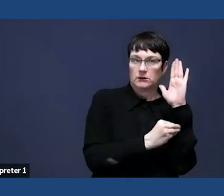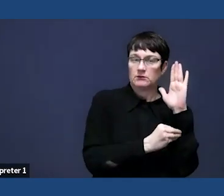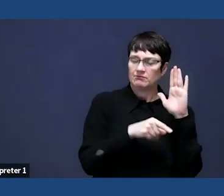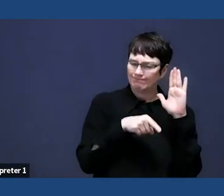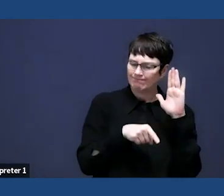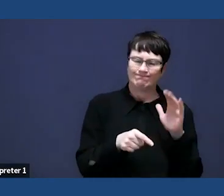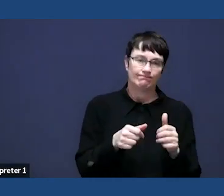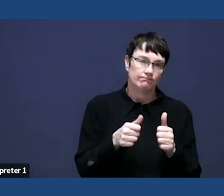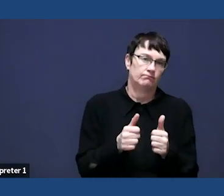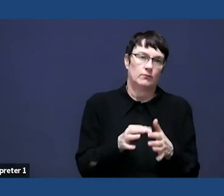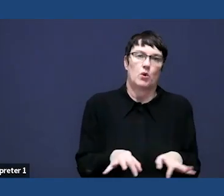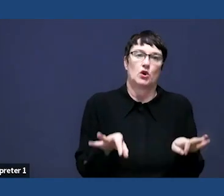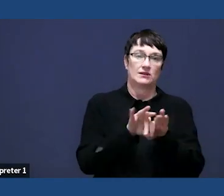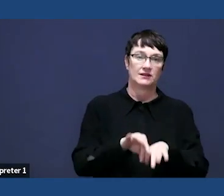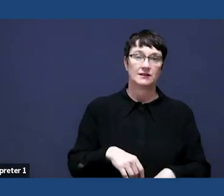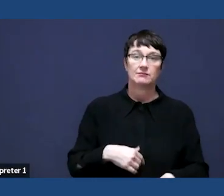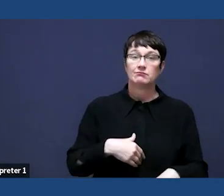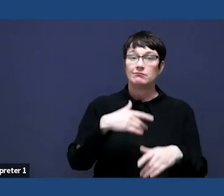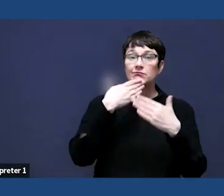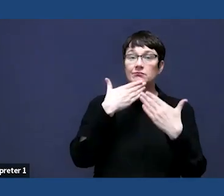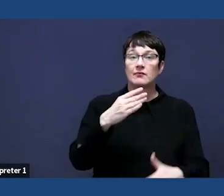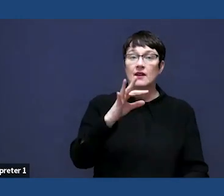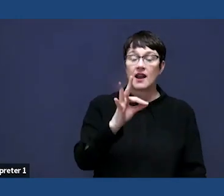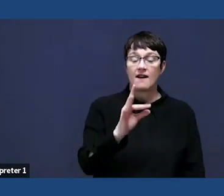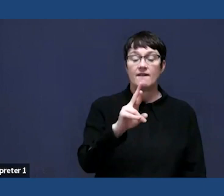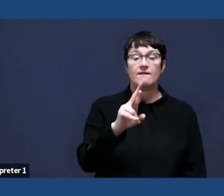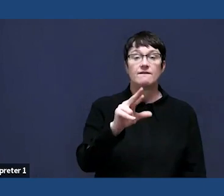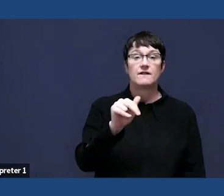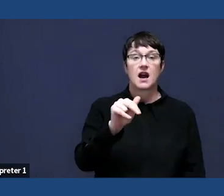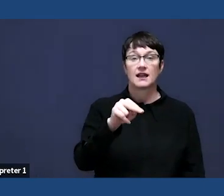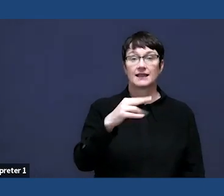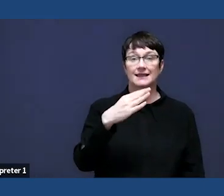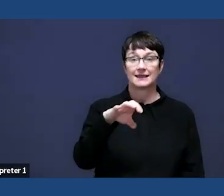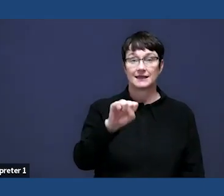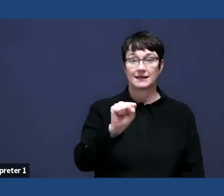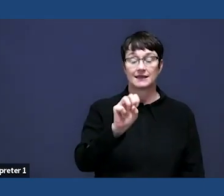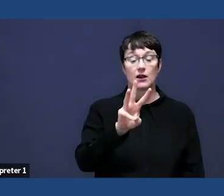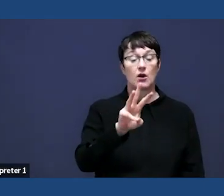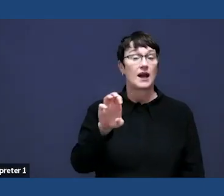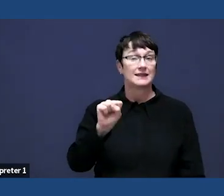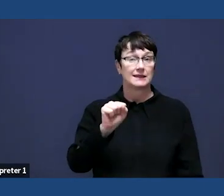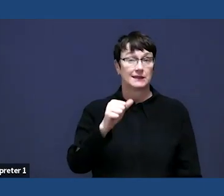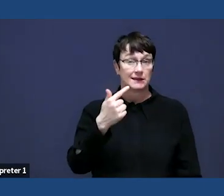at G3ict. We look forward in a few weeks in Washington.